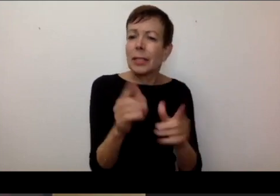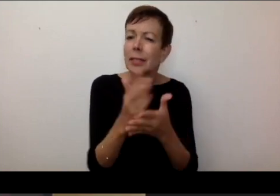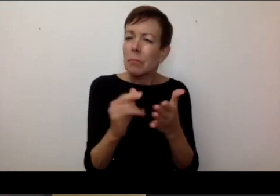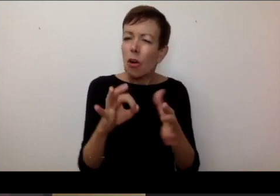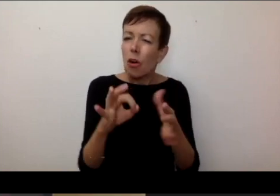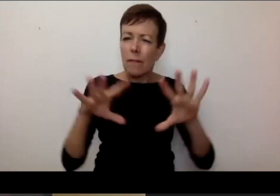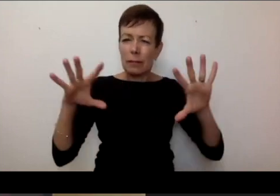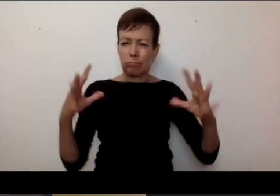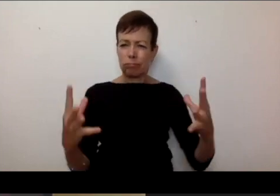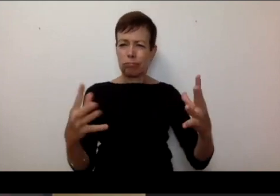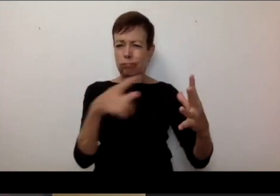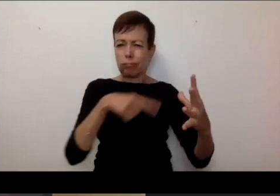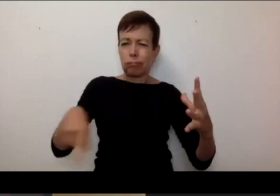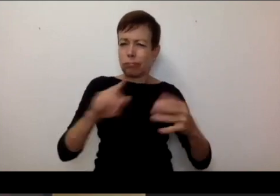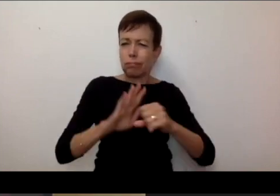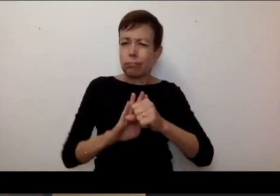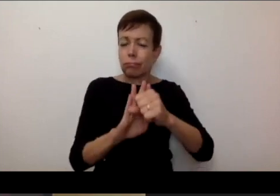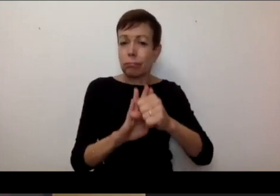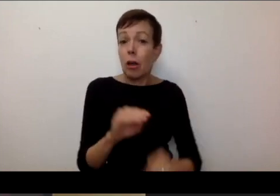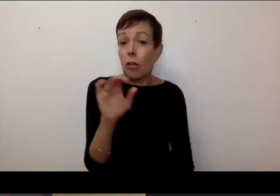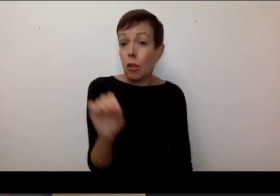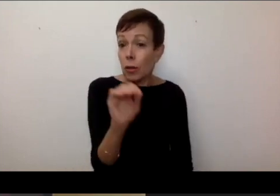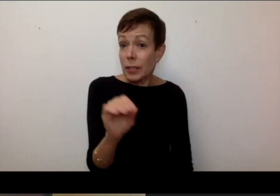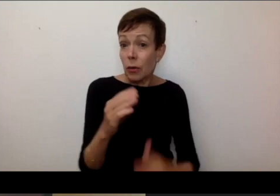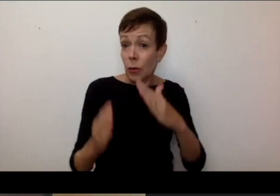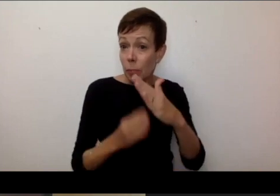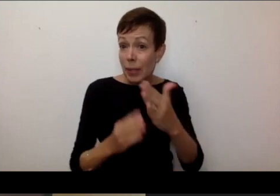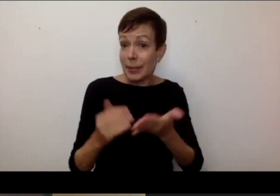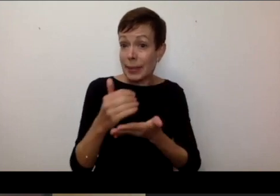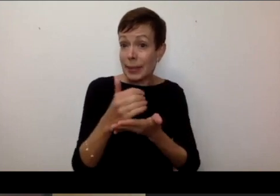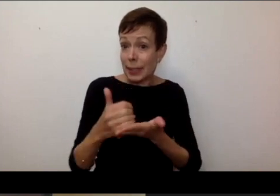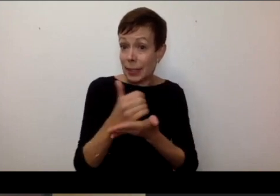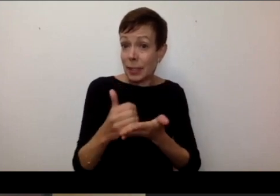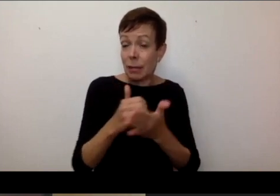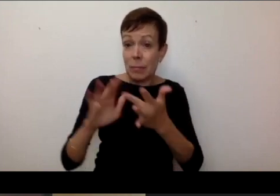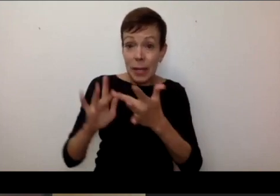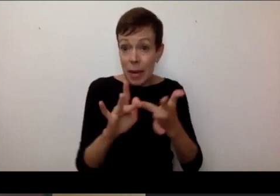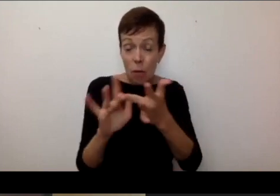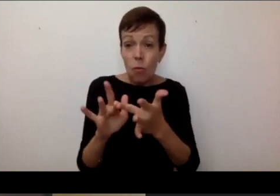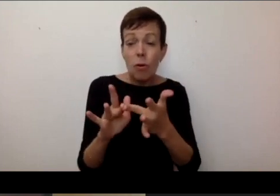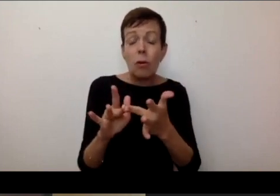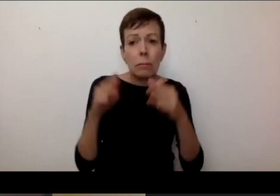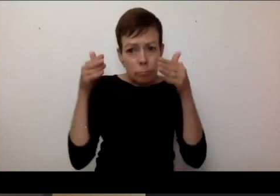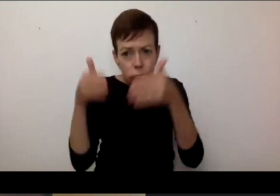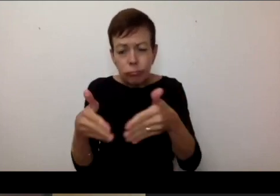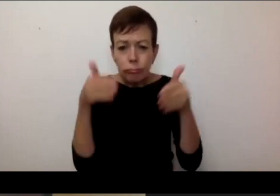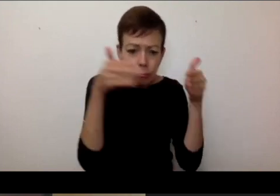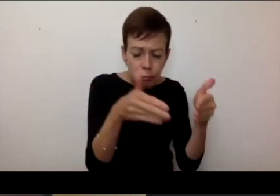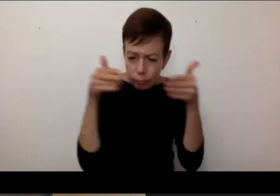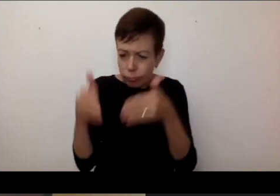the ontario basic income network has been organizing by sectors and communities the case for basic income for work